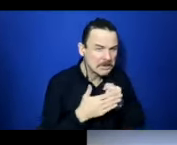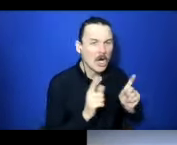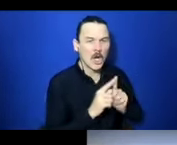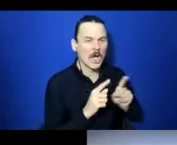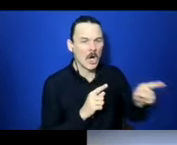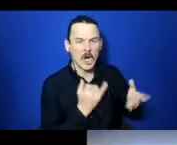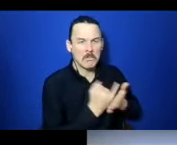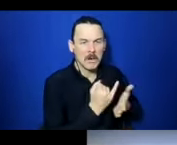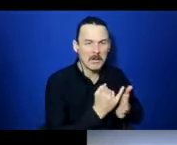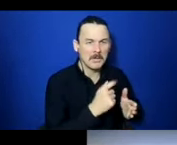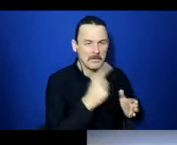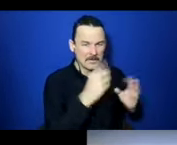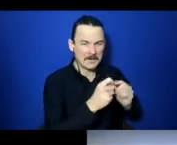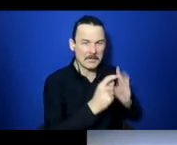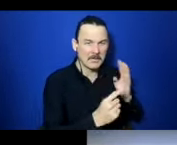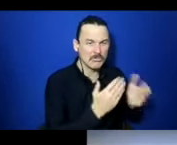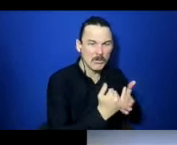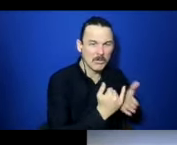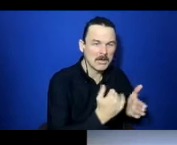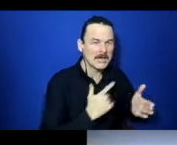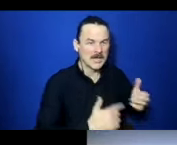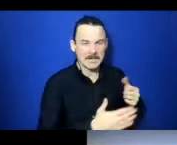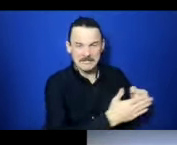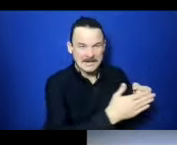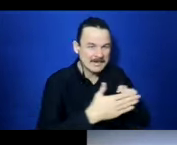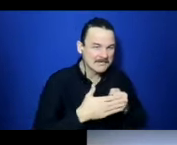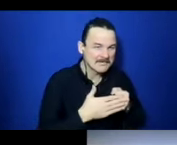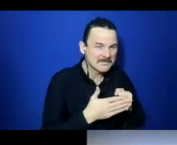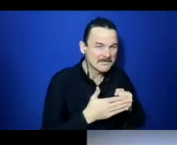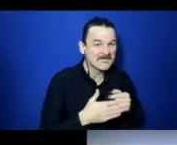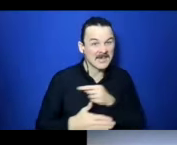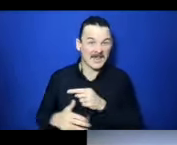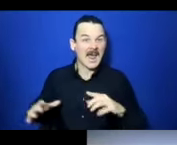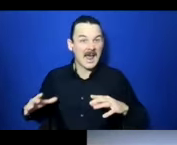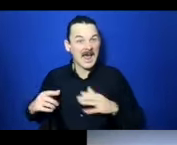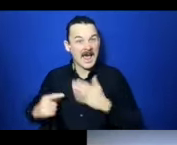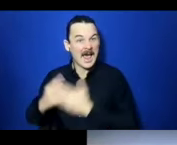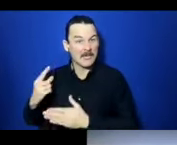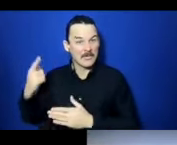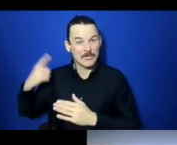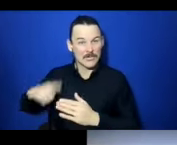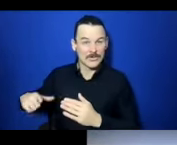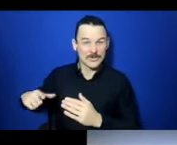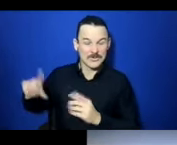is really an evolution, social evolution towards this new paradigm of the social model